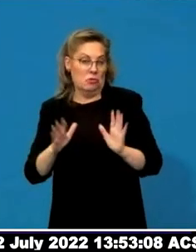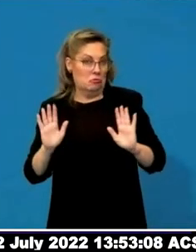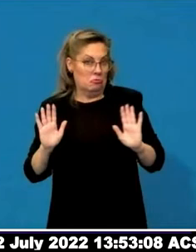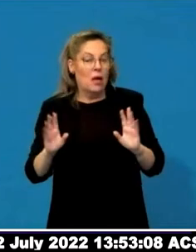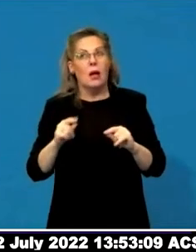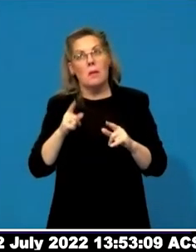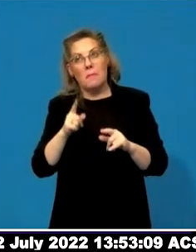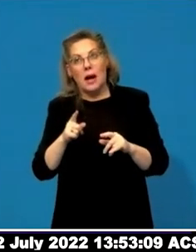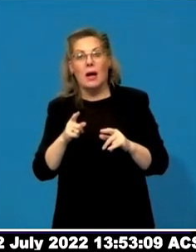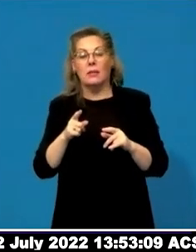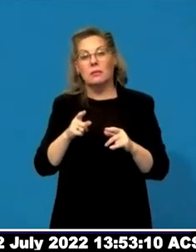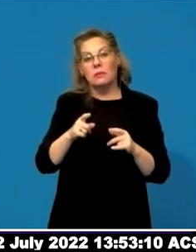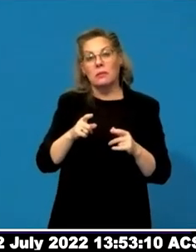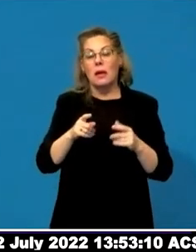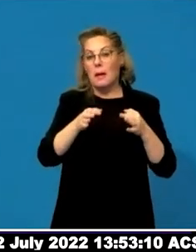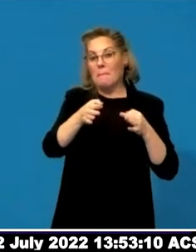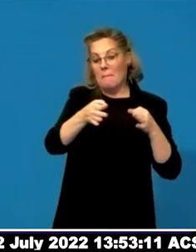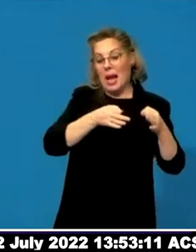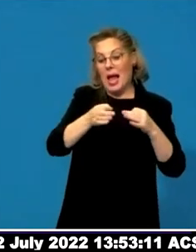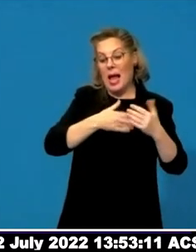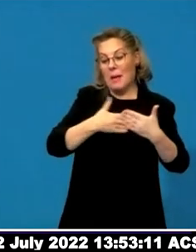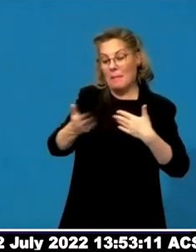And does that make it - sorry, Ms McMahon.